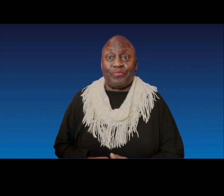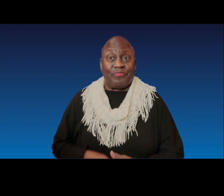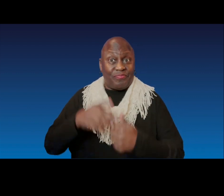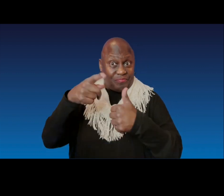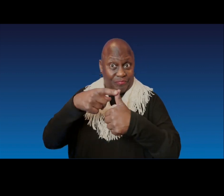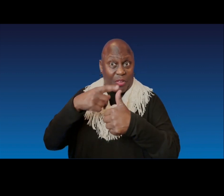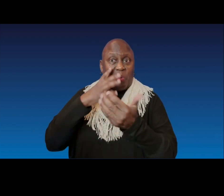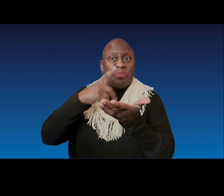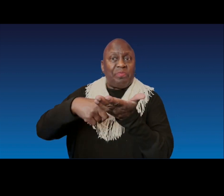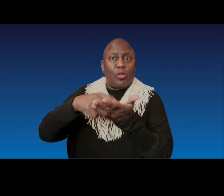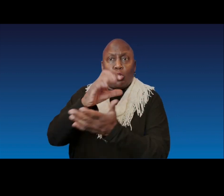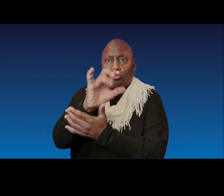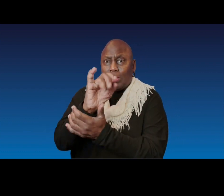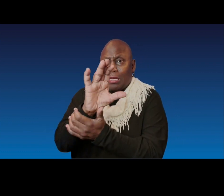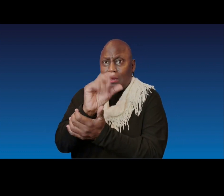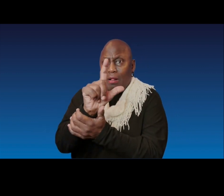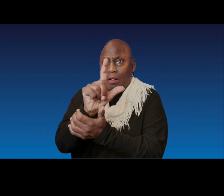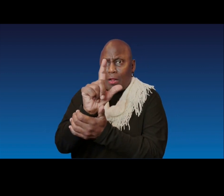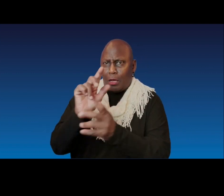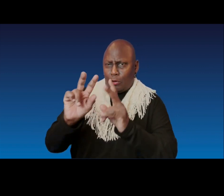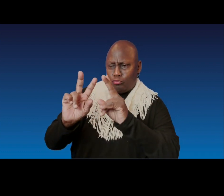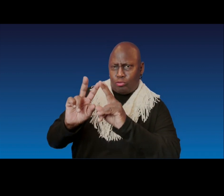What are practical strategies?